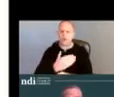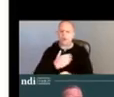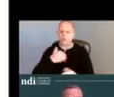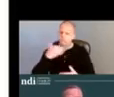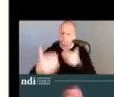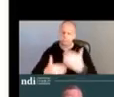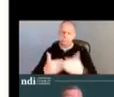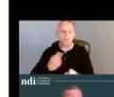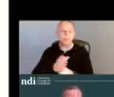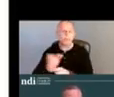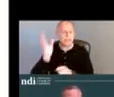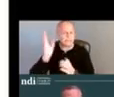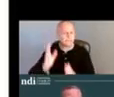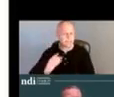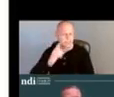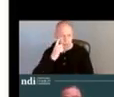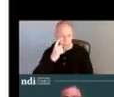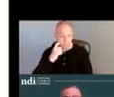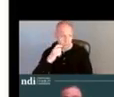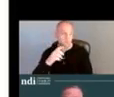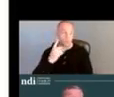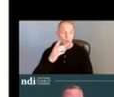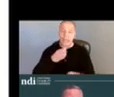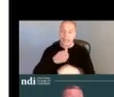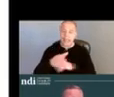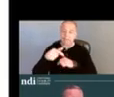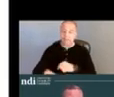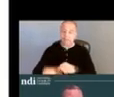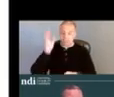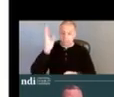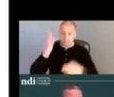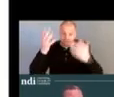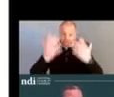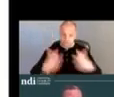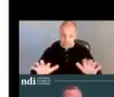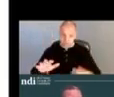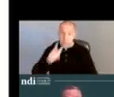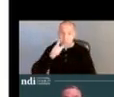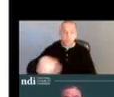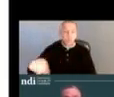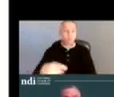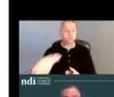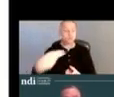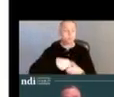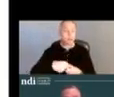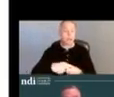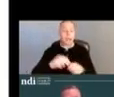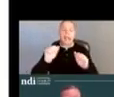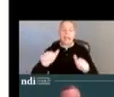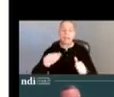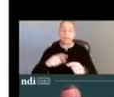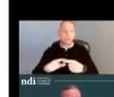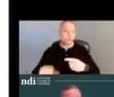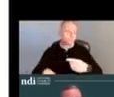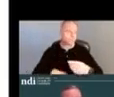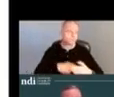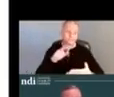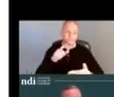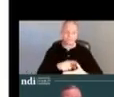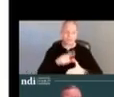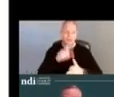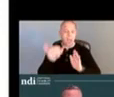Following the webinar, participants will be able to identify a variety of financial education